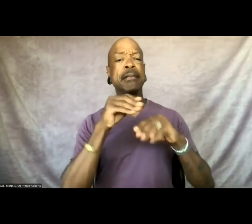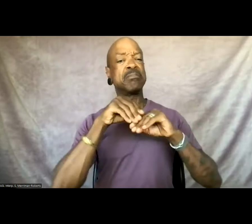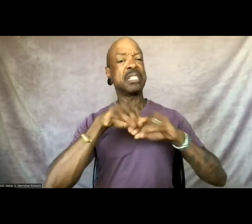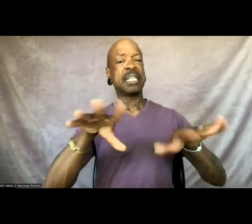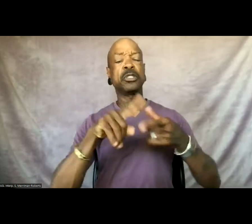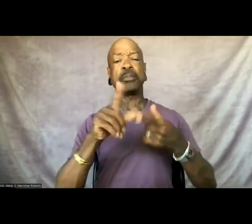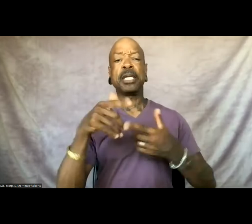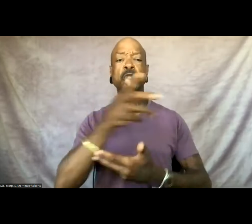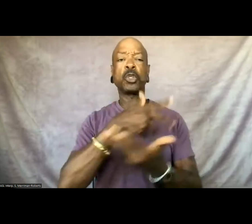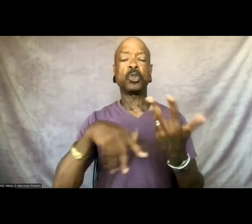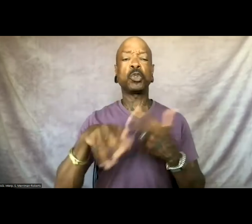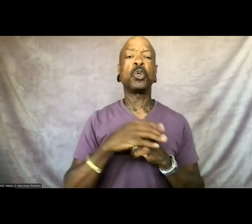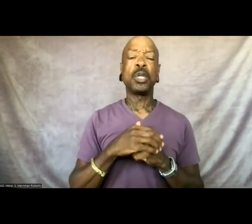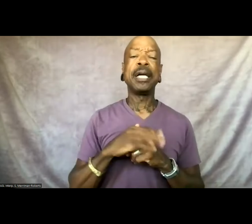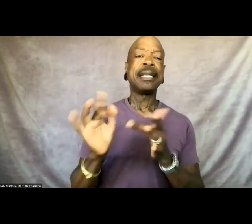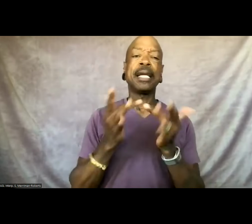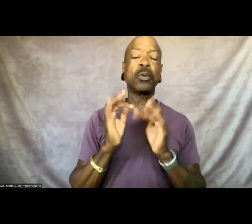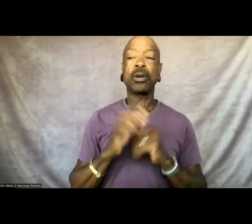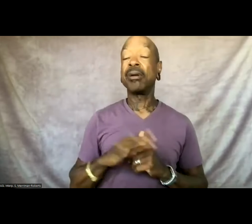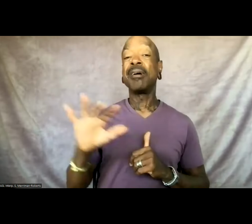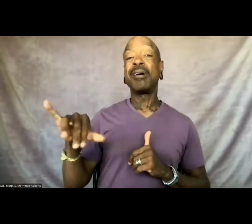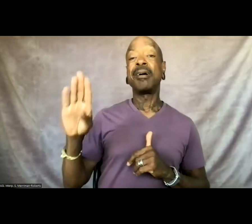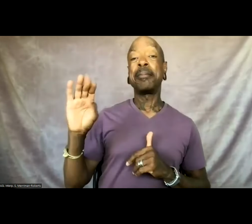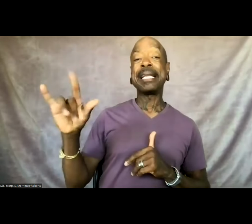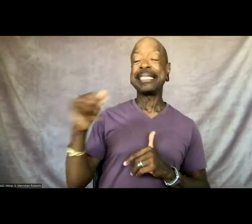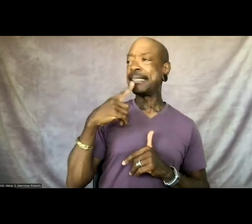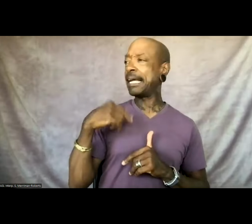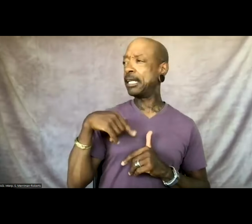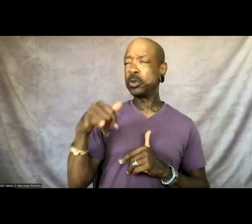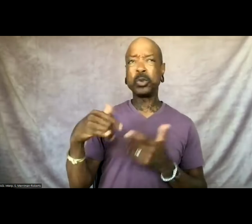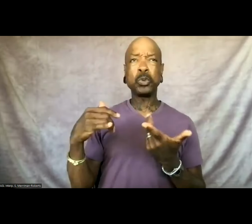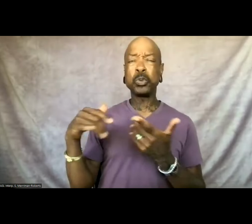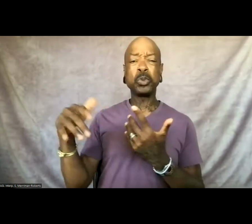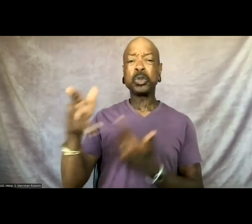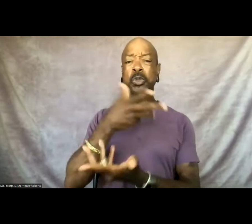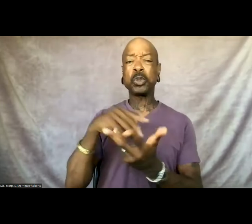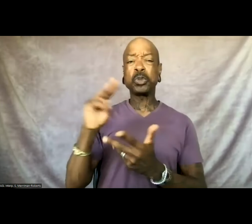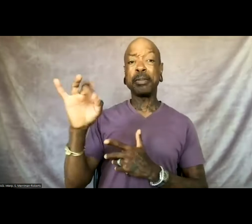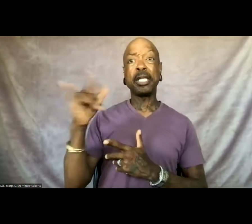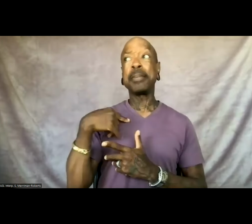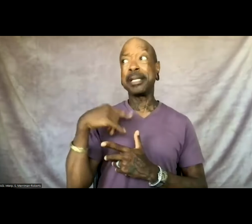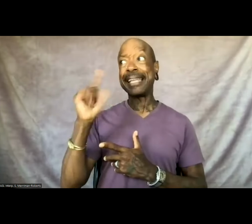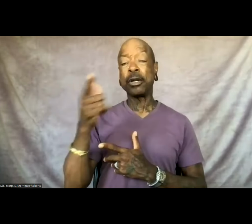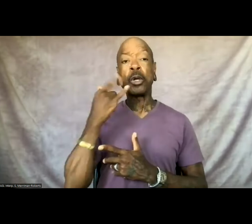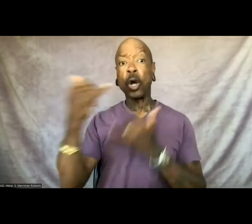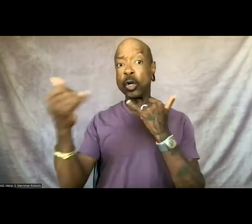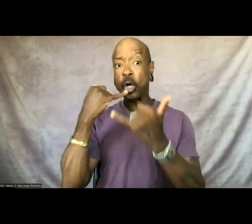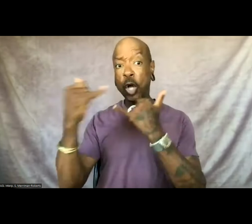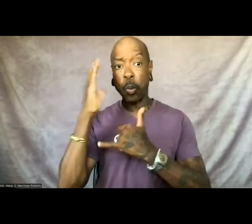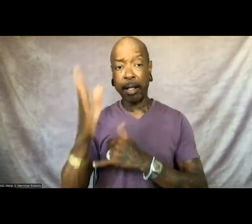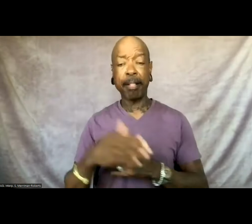create a video from my notes of this meeting to my social media network. Amazing.